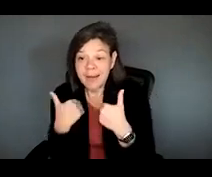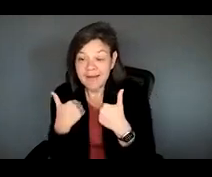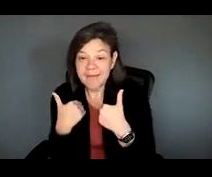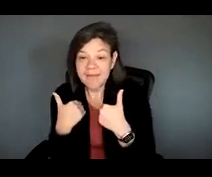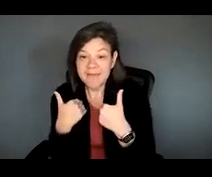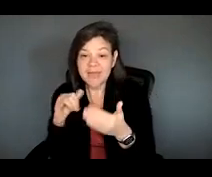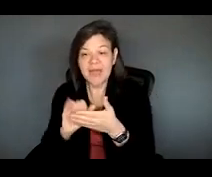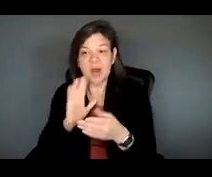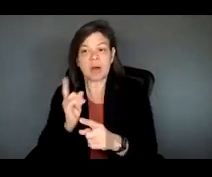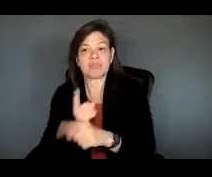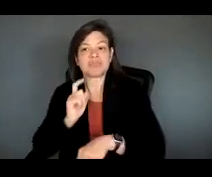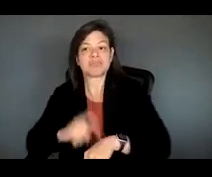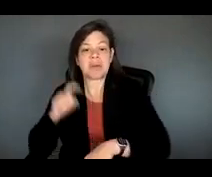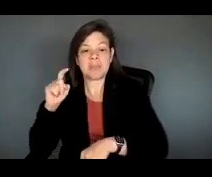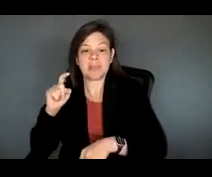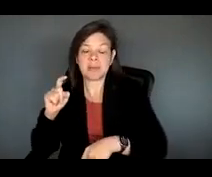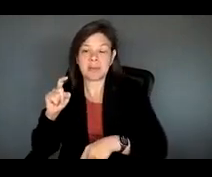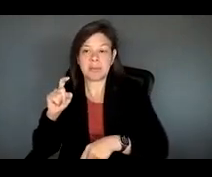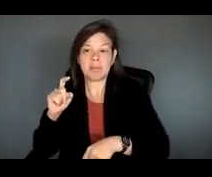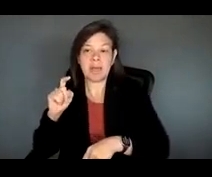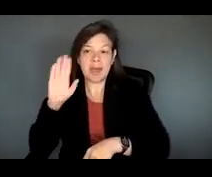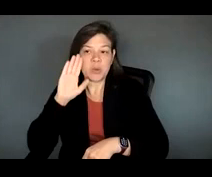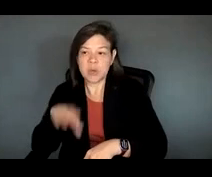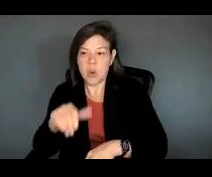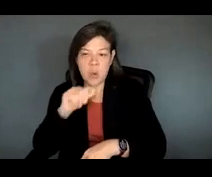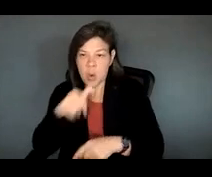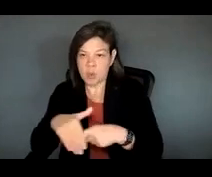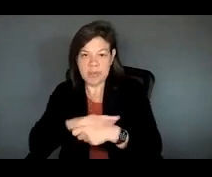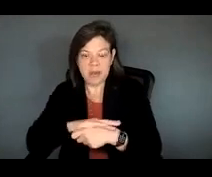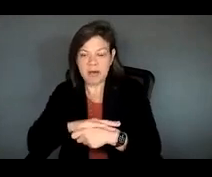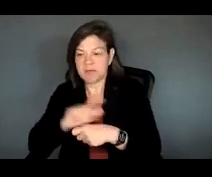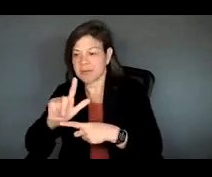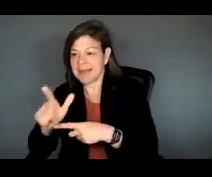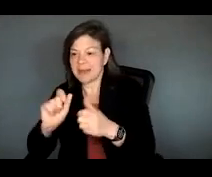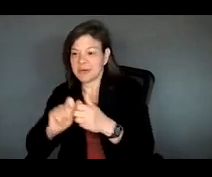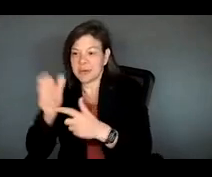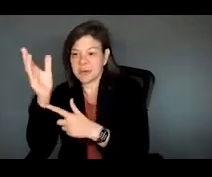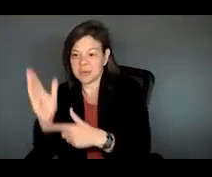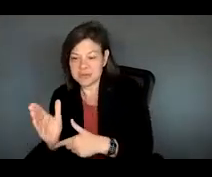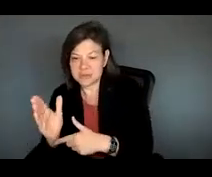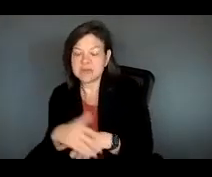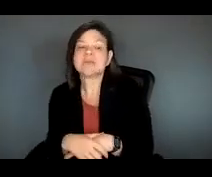timely and we know aren't going to be covered in other points during the presentation, then